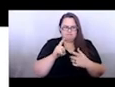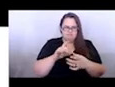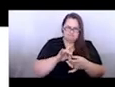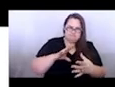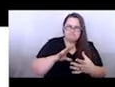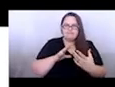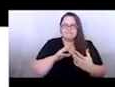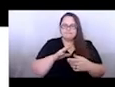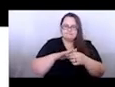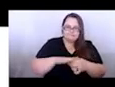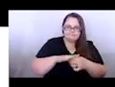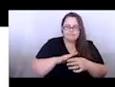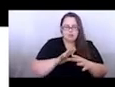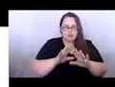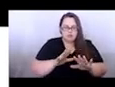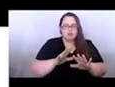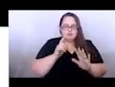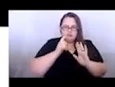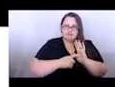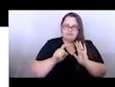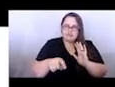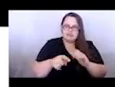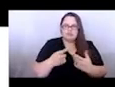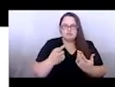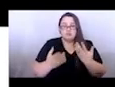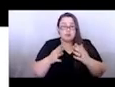The question would be, well, how do we maintain these boundaries and stress?